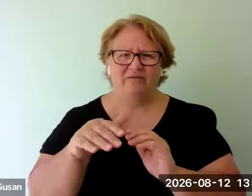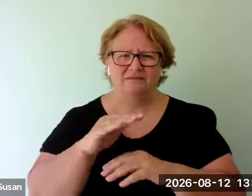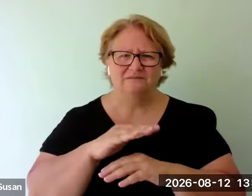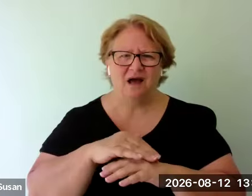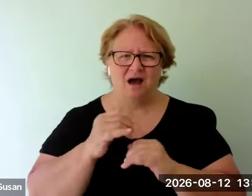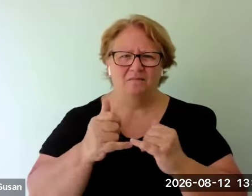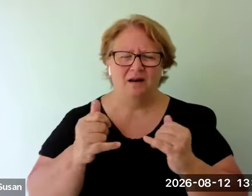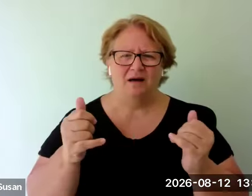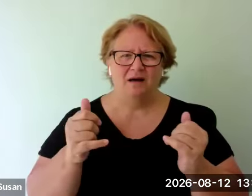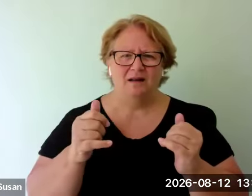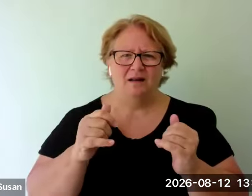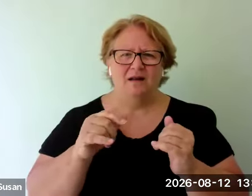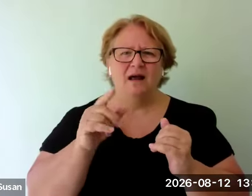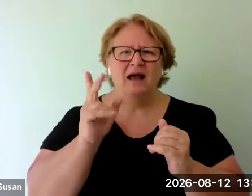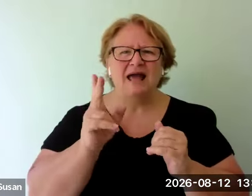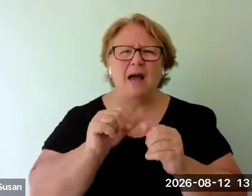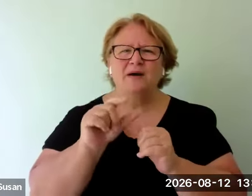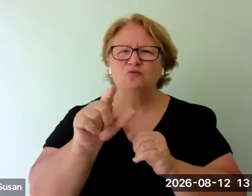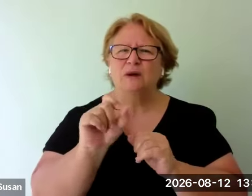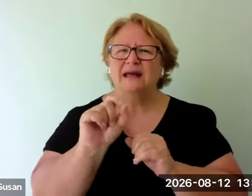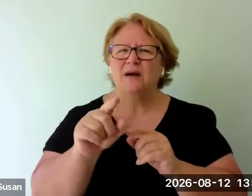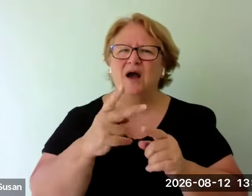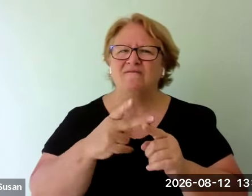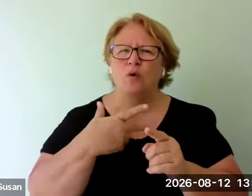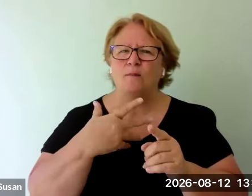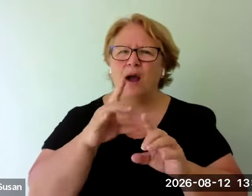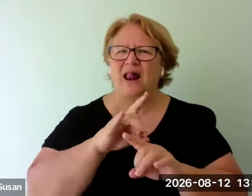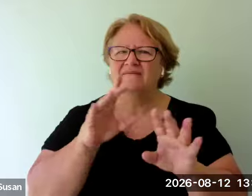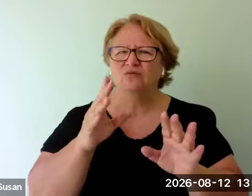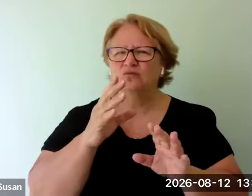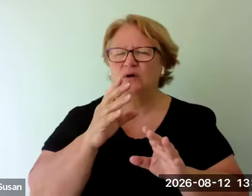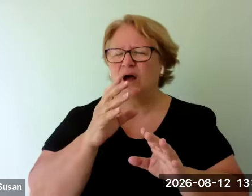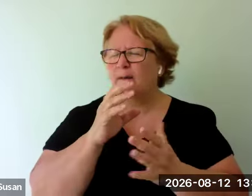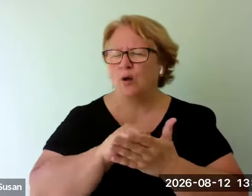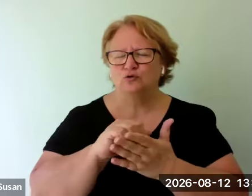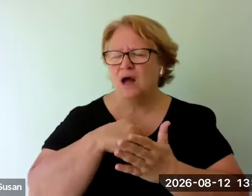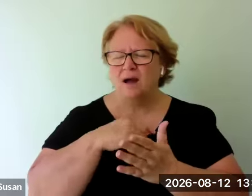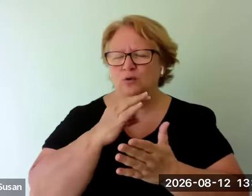. CATHERINE: I'm not - I think I might need to see a timeline of how that works. otentially that could be